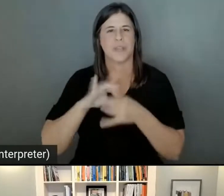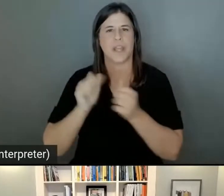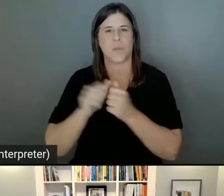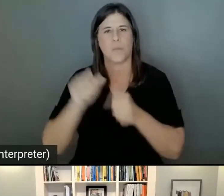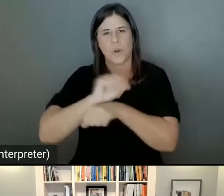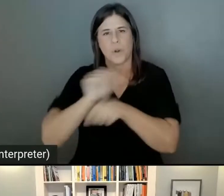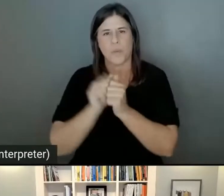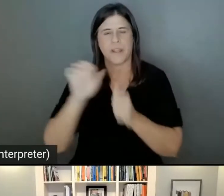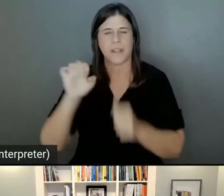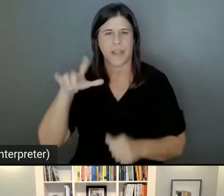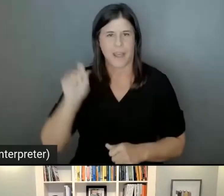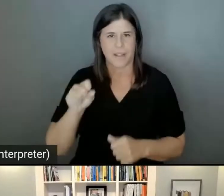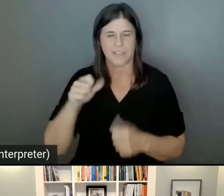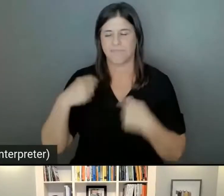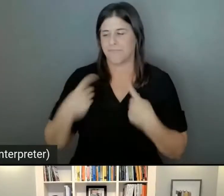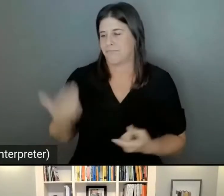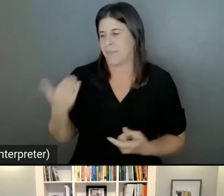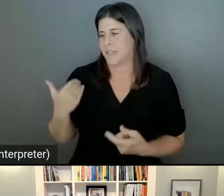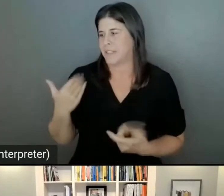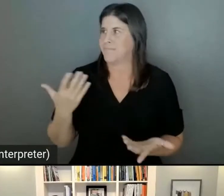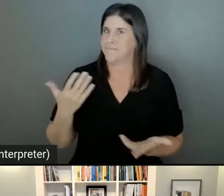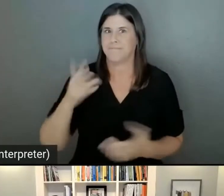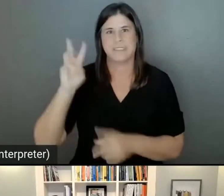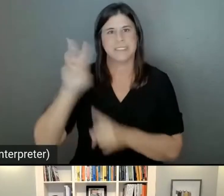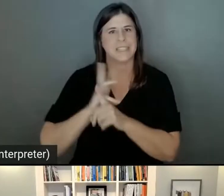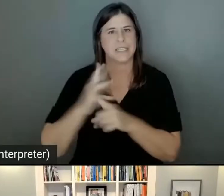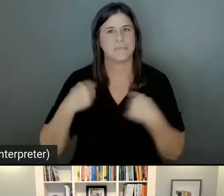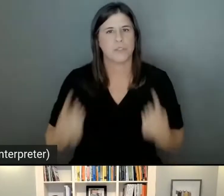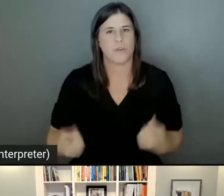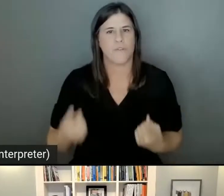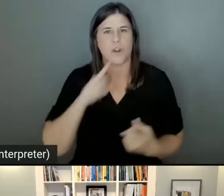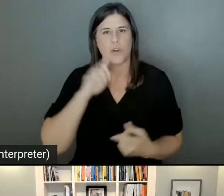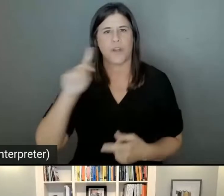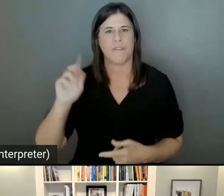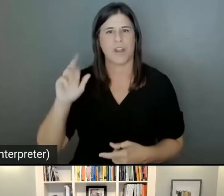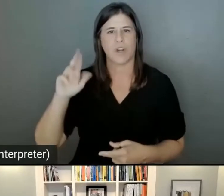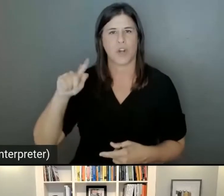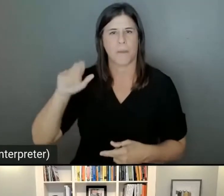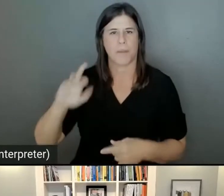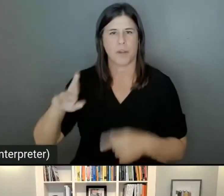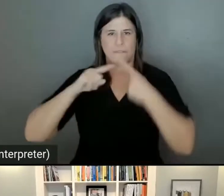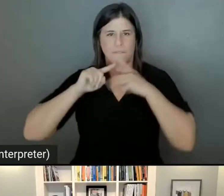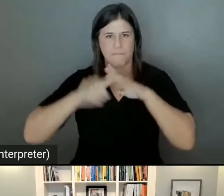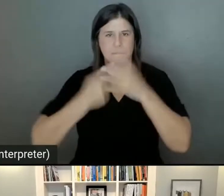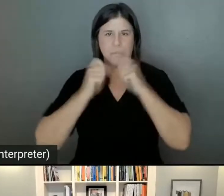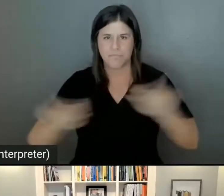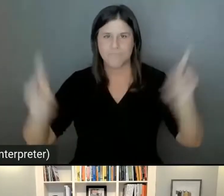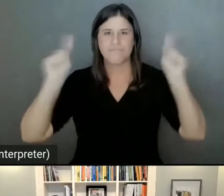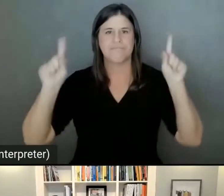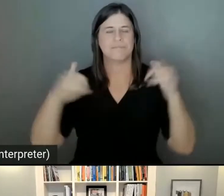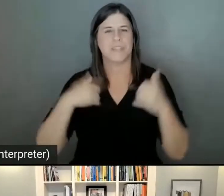over the last, six months or so, to bring Karpenter to fruition. And I'm really excited to tell you all about it today.